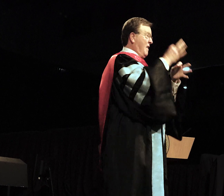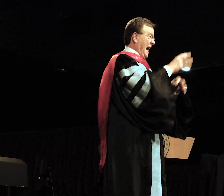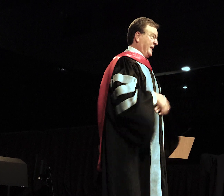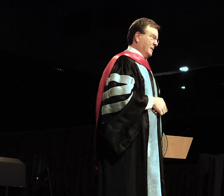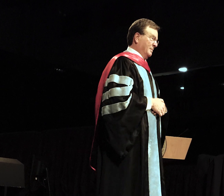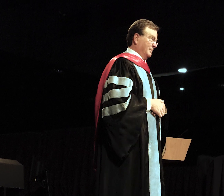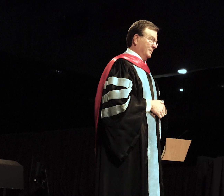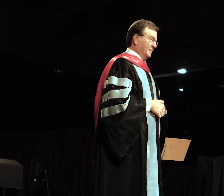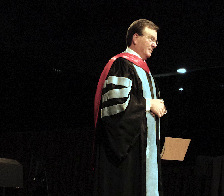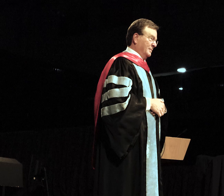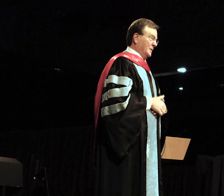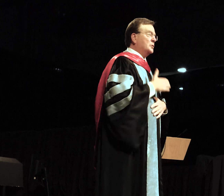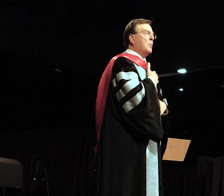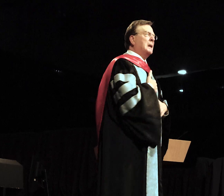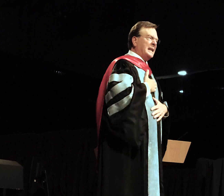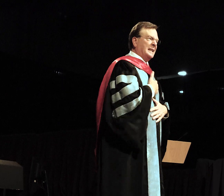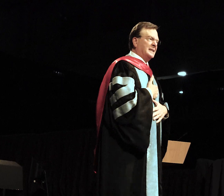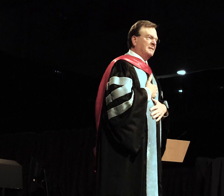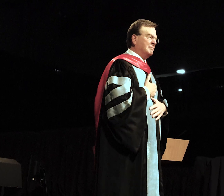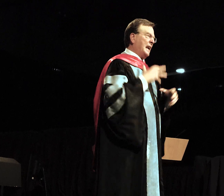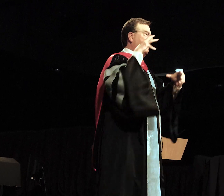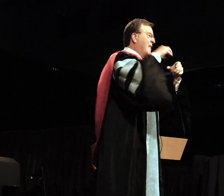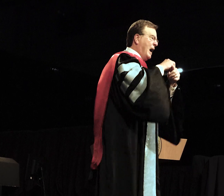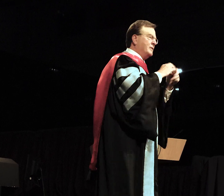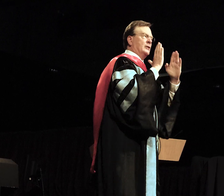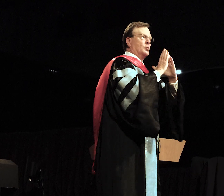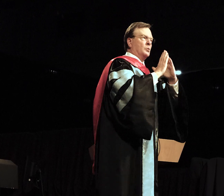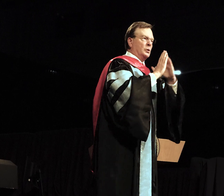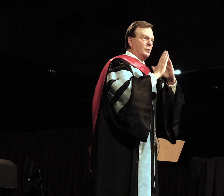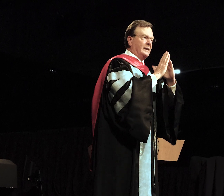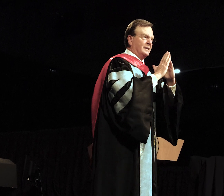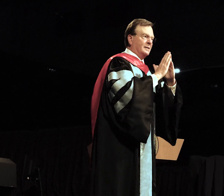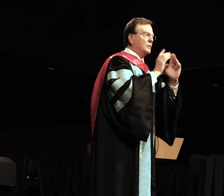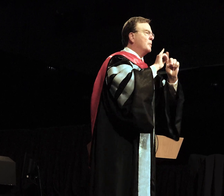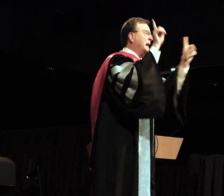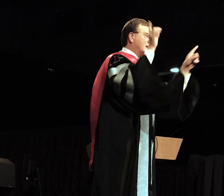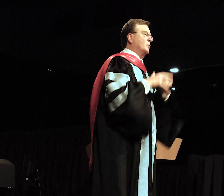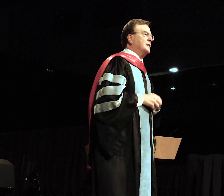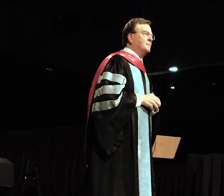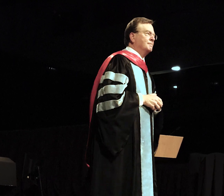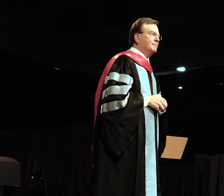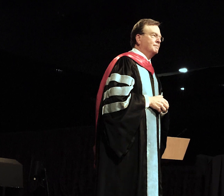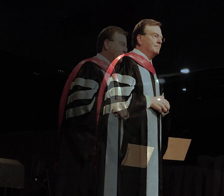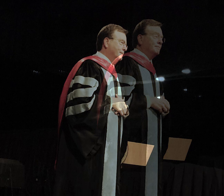They need your faith. So please, get involved in the communities around you, and make a difference.